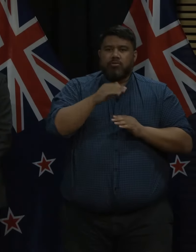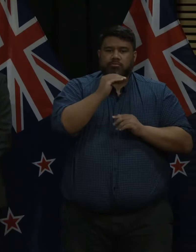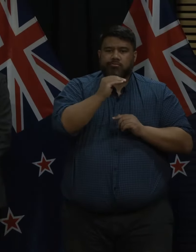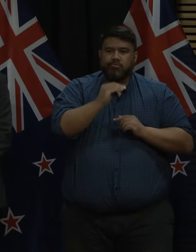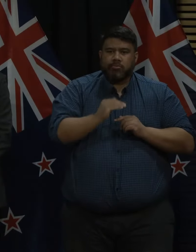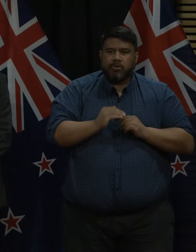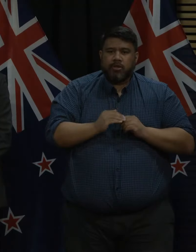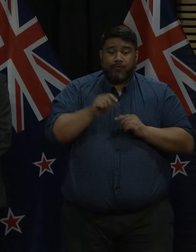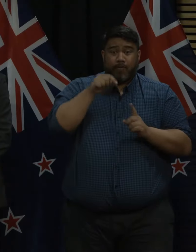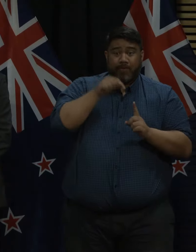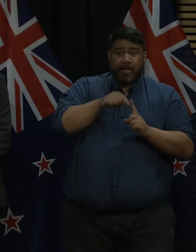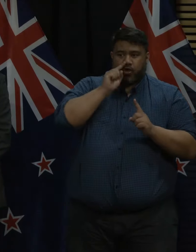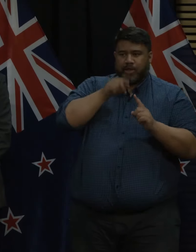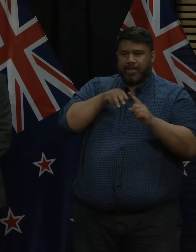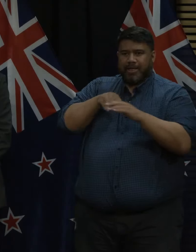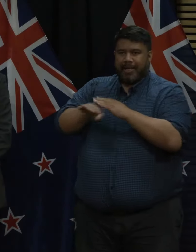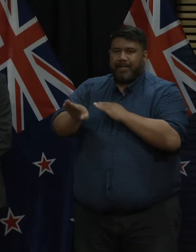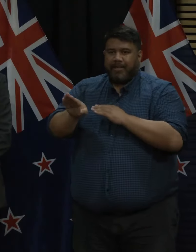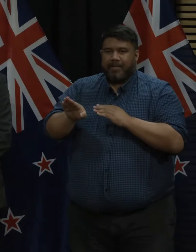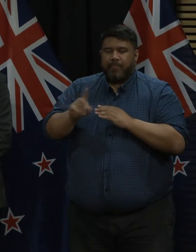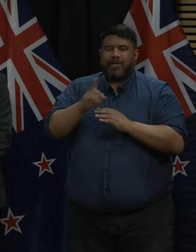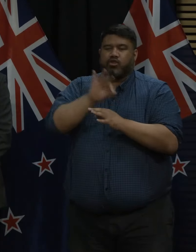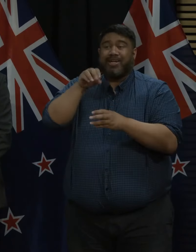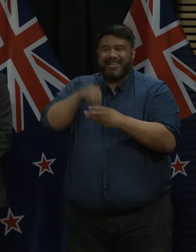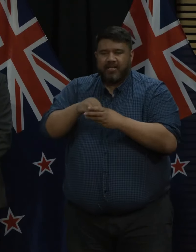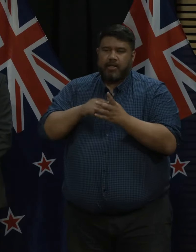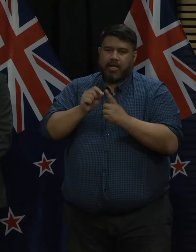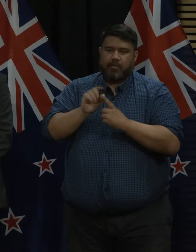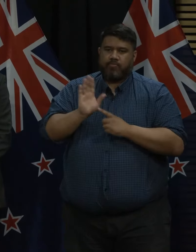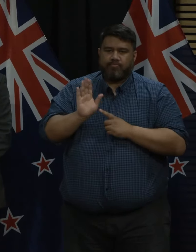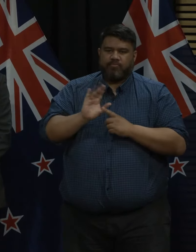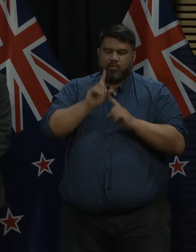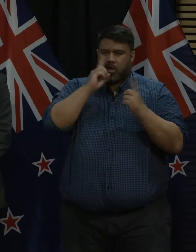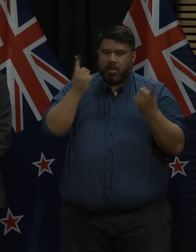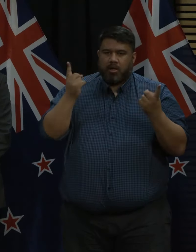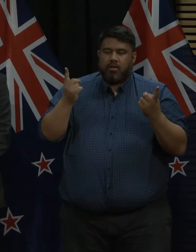in the app, you can find locations of interest and it